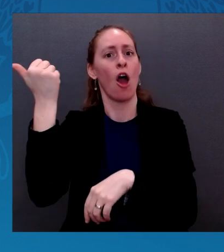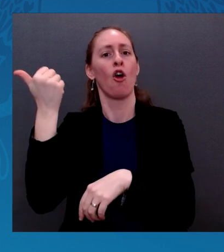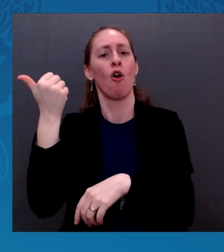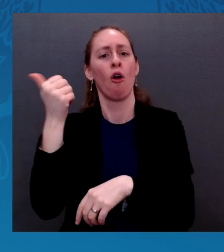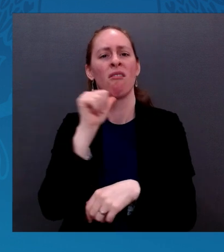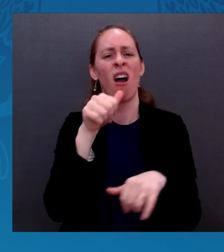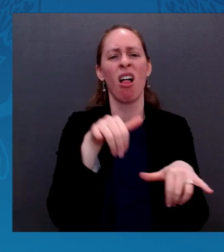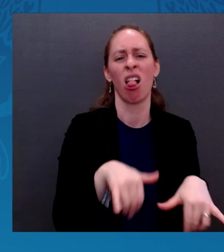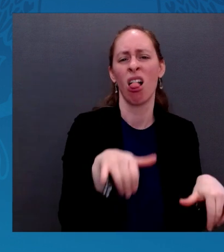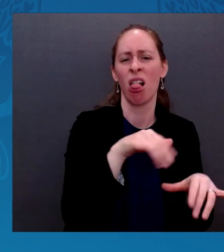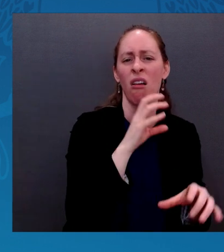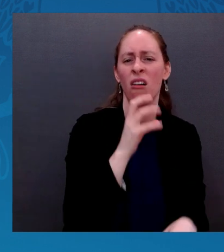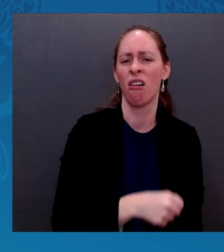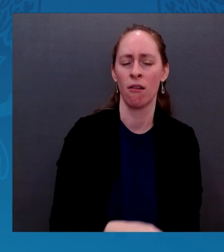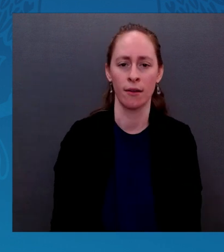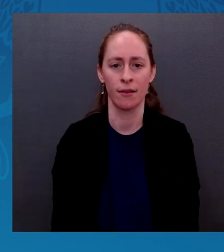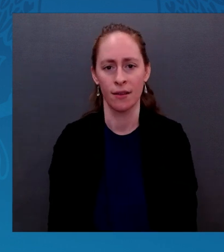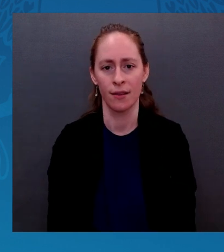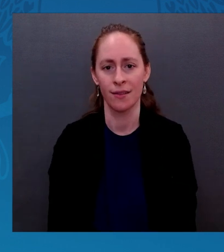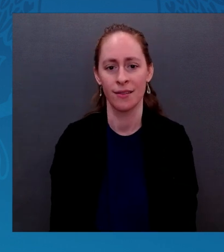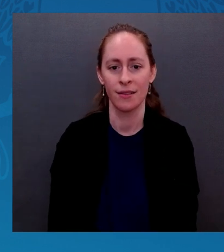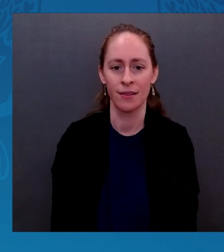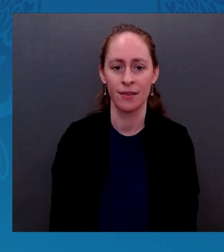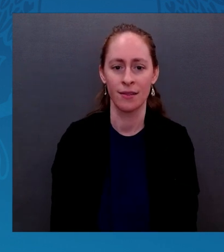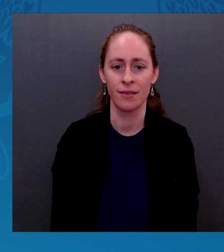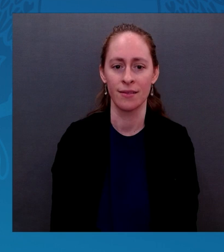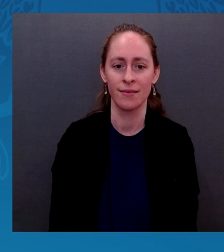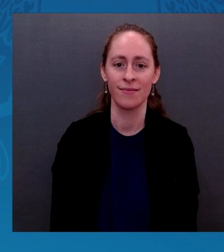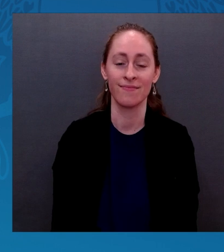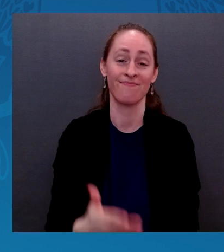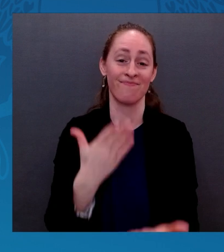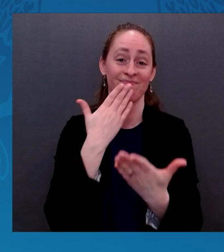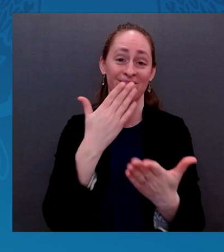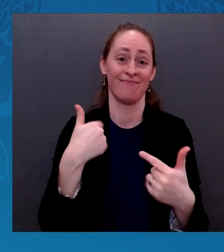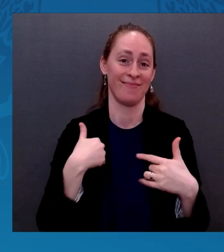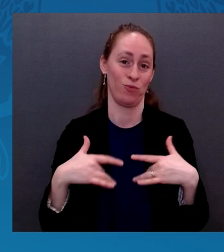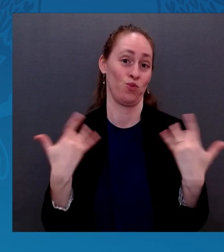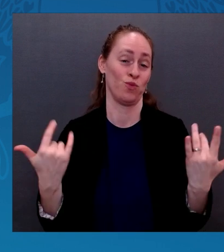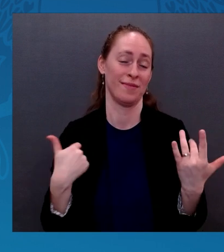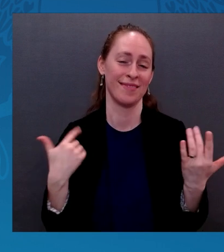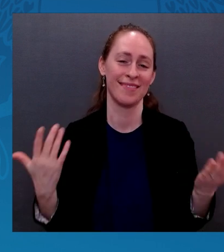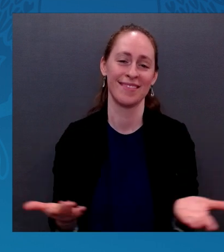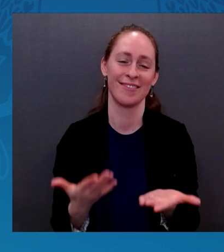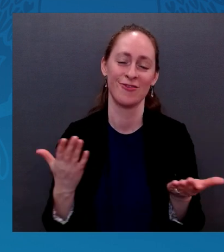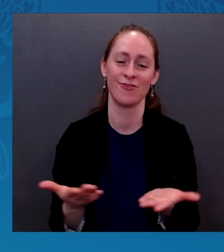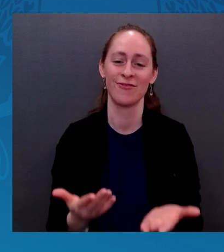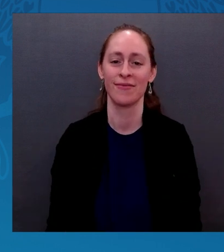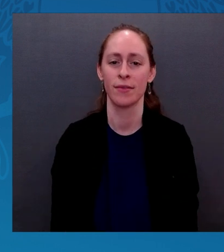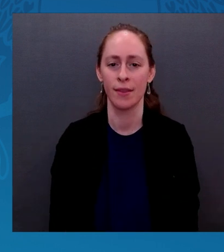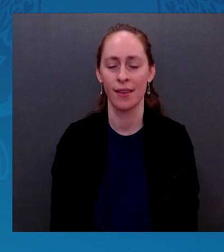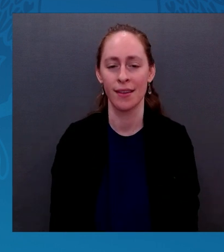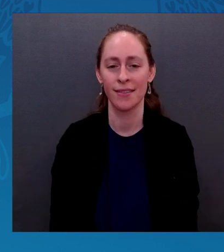But as a lifelong resident of the city of Newark publicly, I want to thank our mayor and he's heard me say